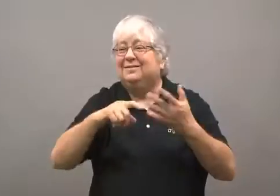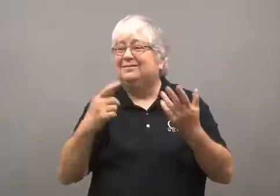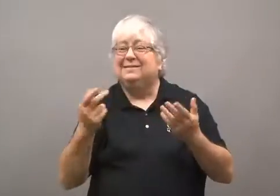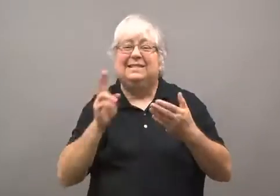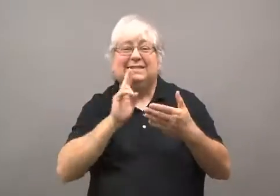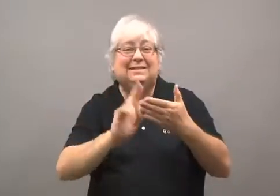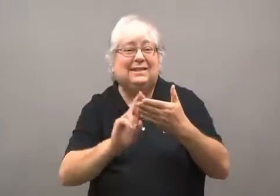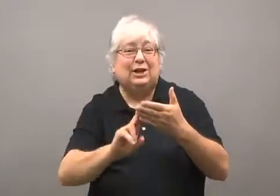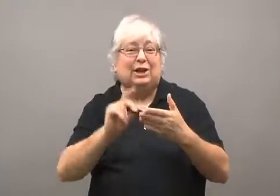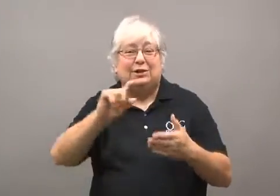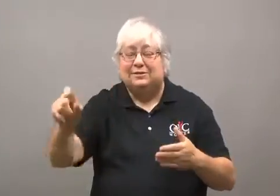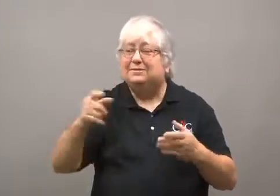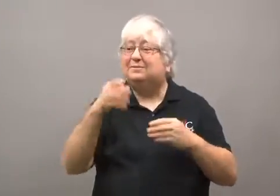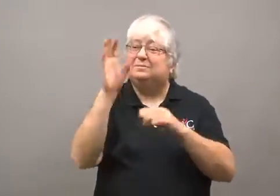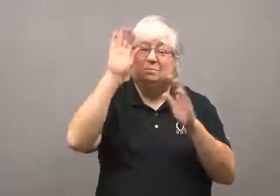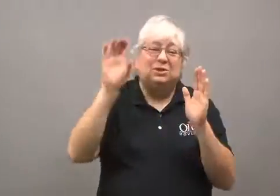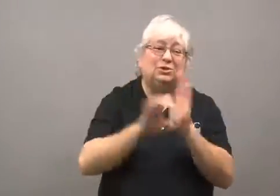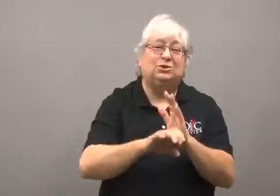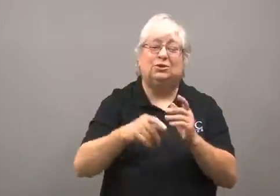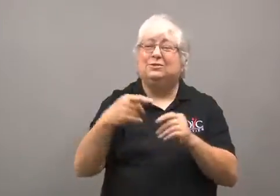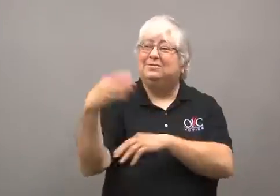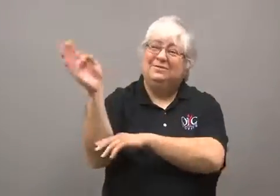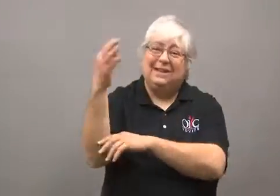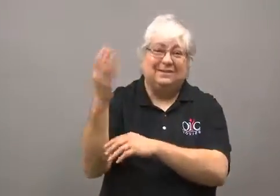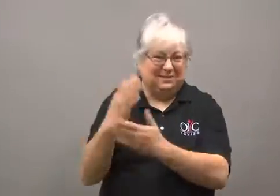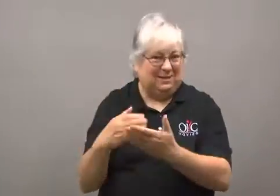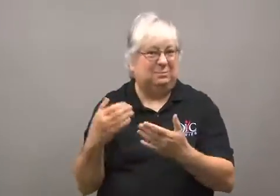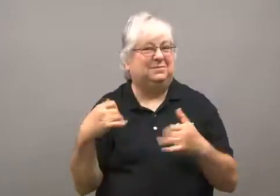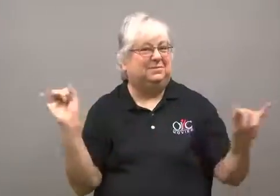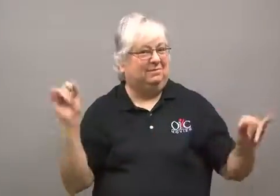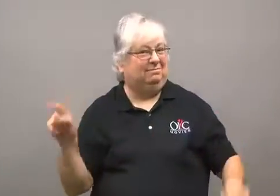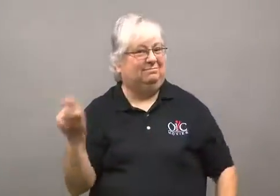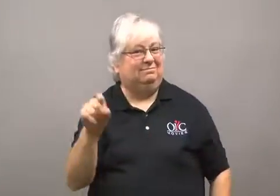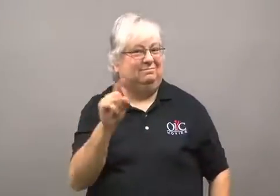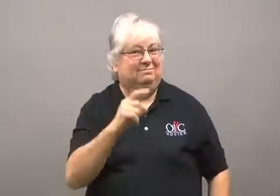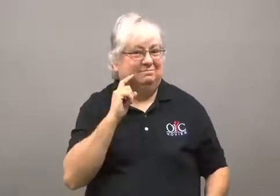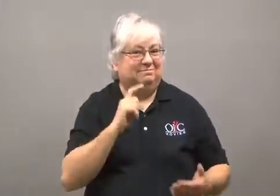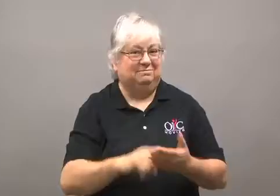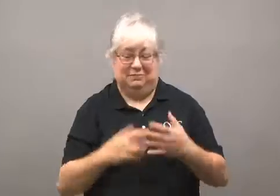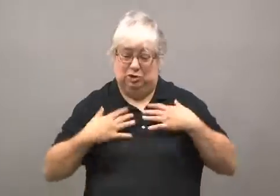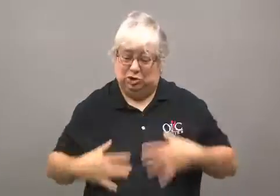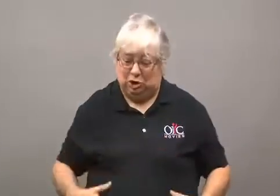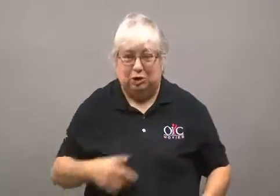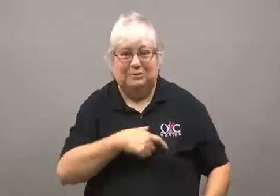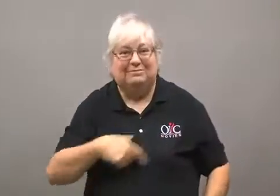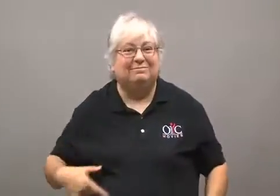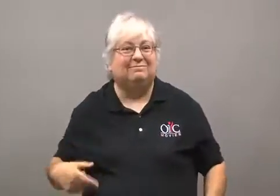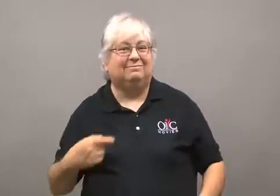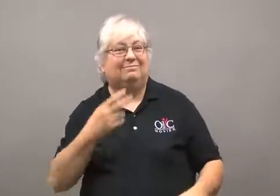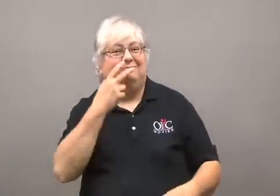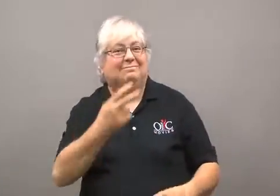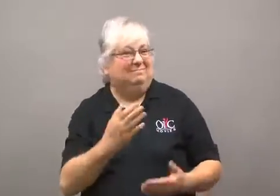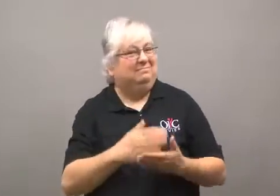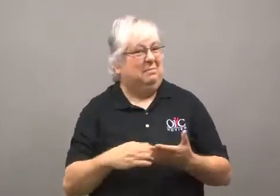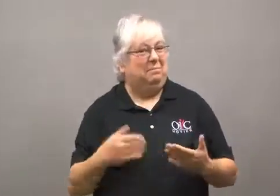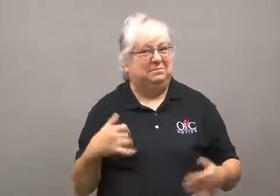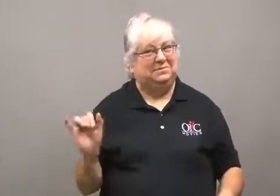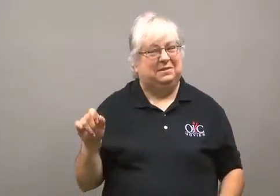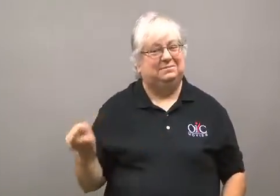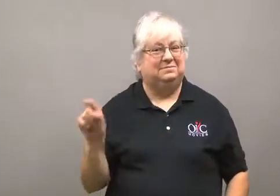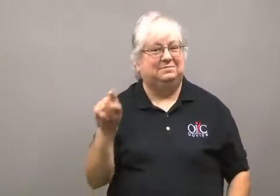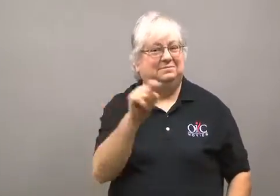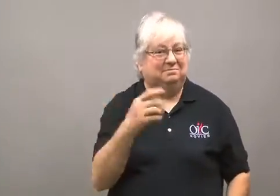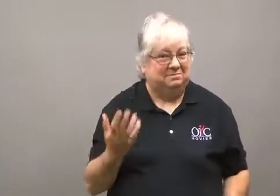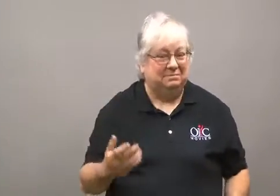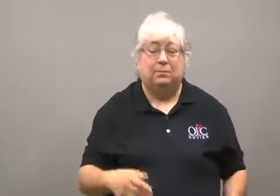stickers, in pictures, and on flags. Even on T-shirts.